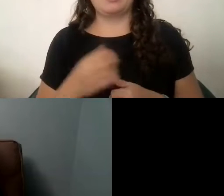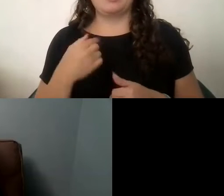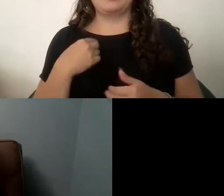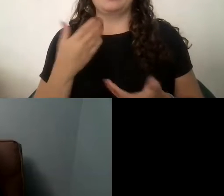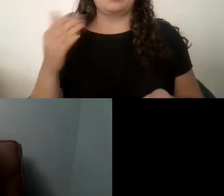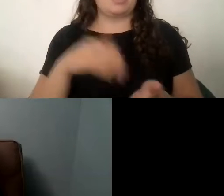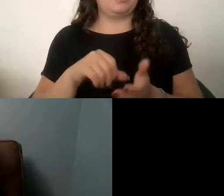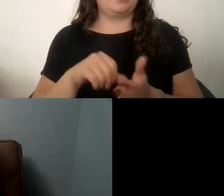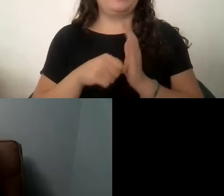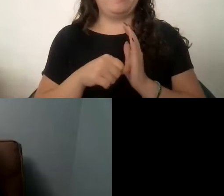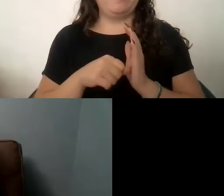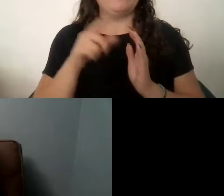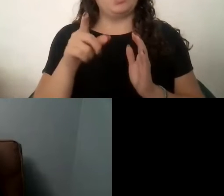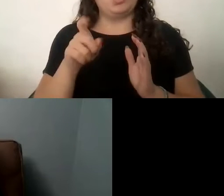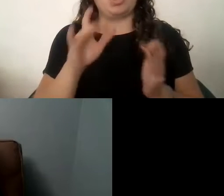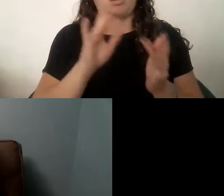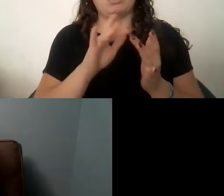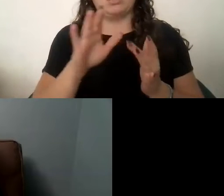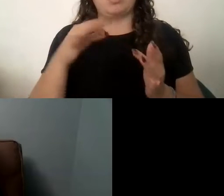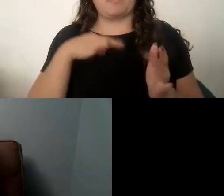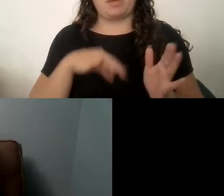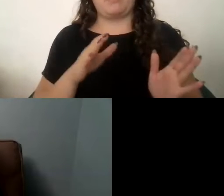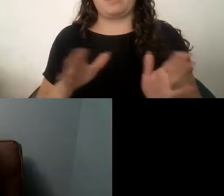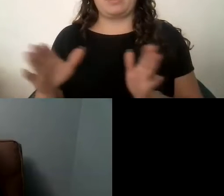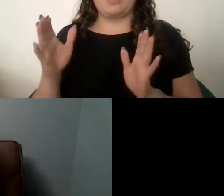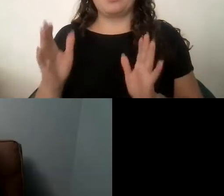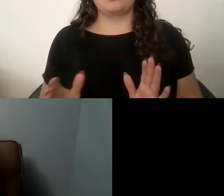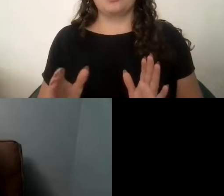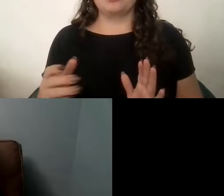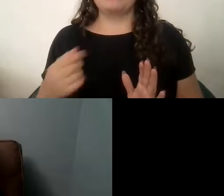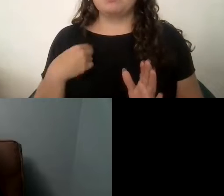be great to talk with a benefit planner. And on that same note, I want to go back